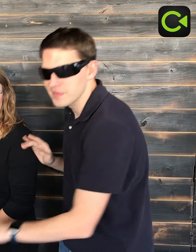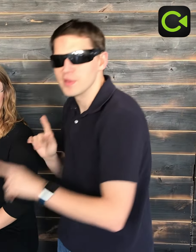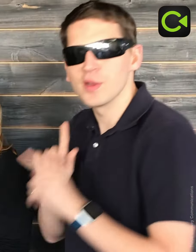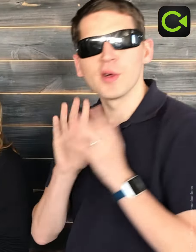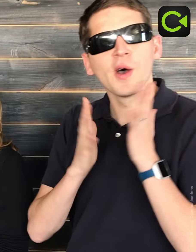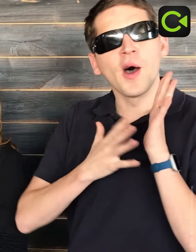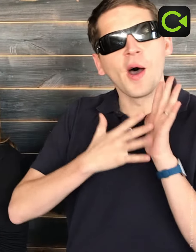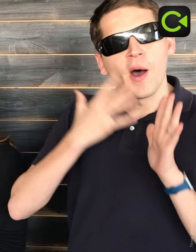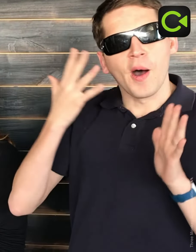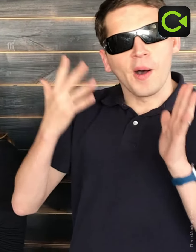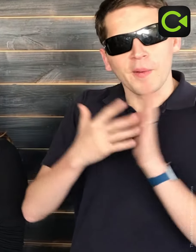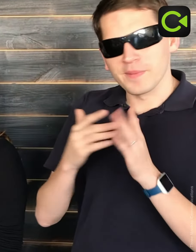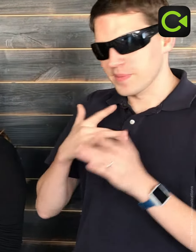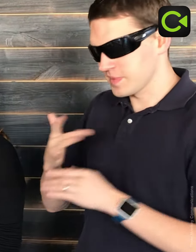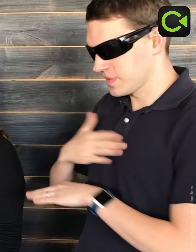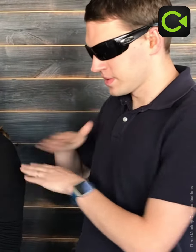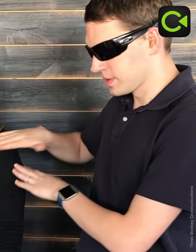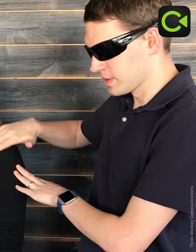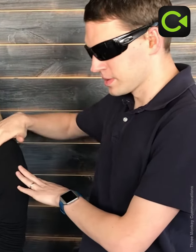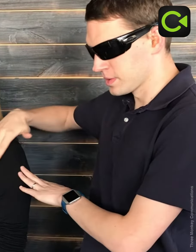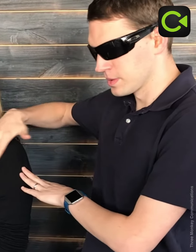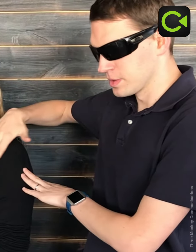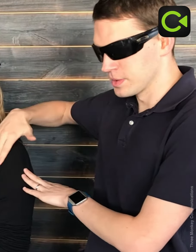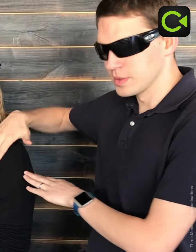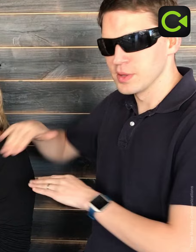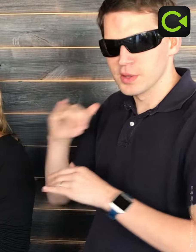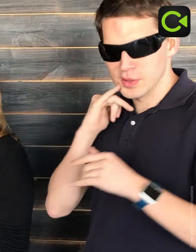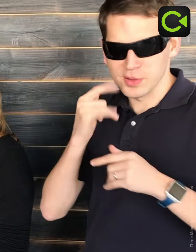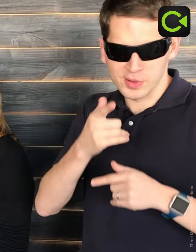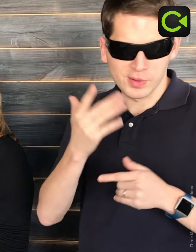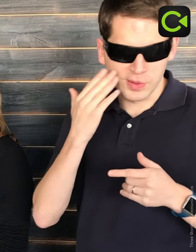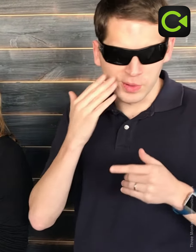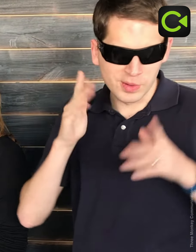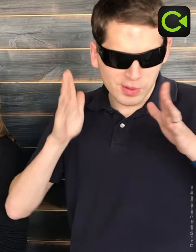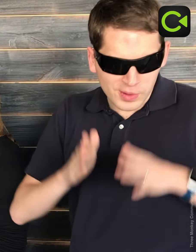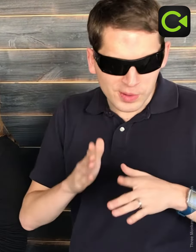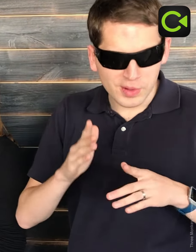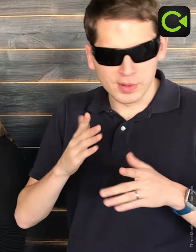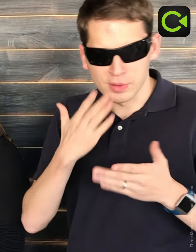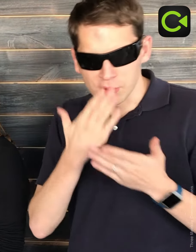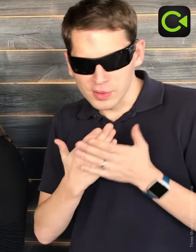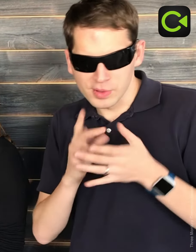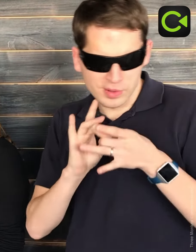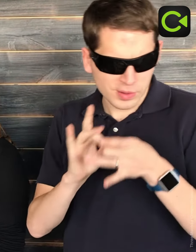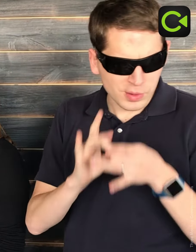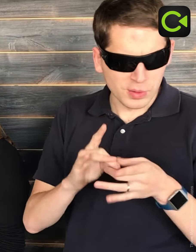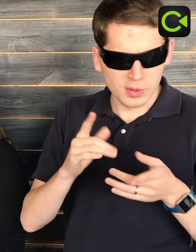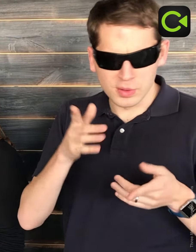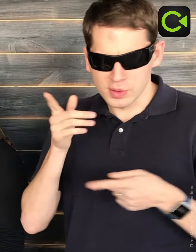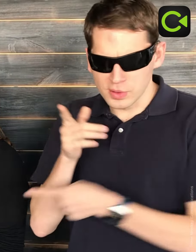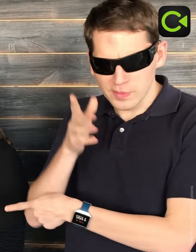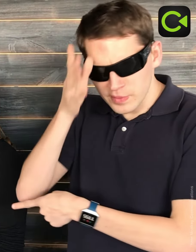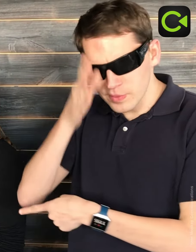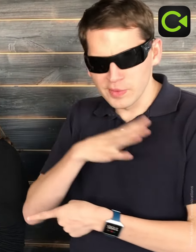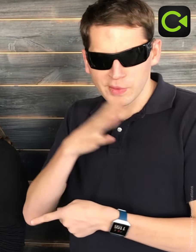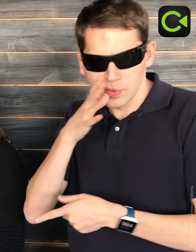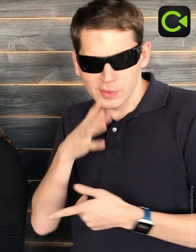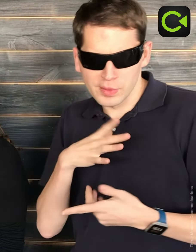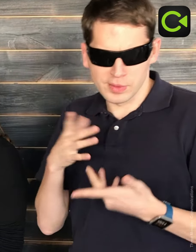Occasionally, we also use the shoulder area. This...if you know the person well enough and you have a close relationship with them; it also depends on if they are male or female.